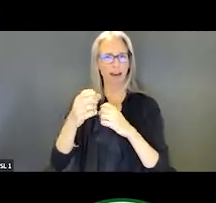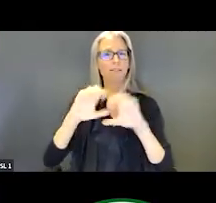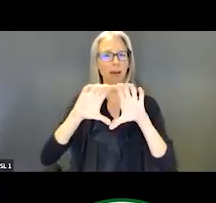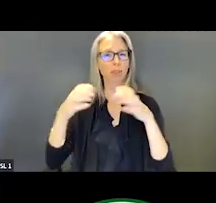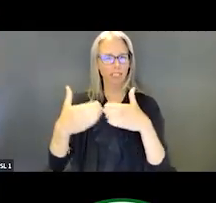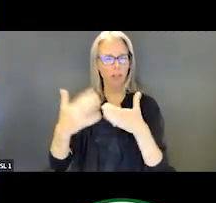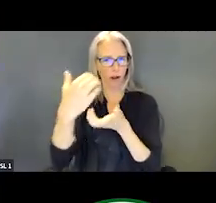since.